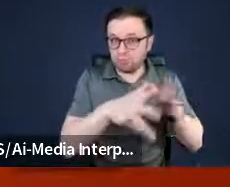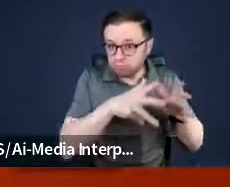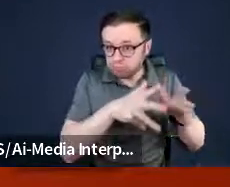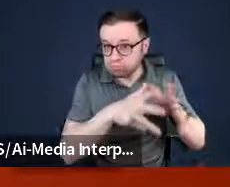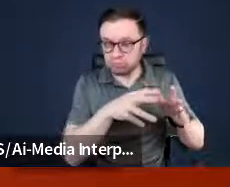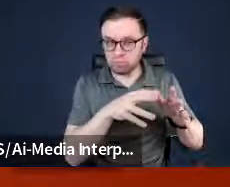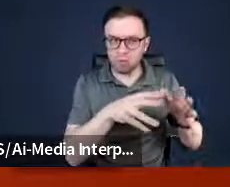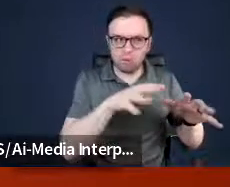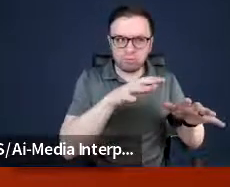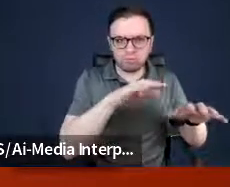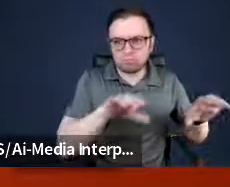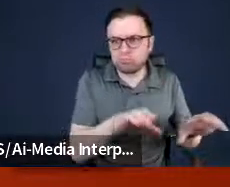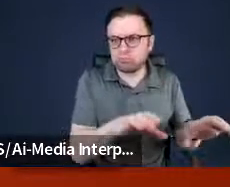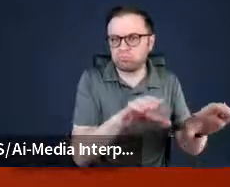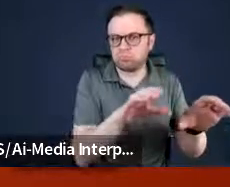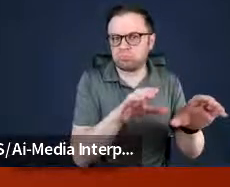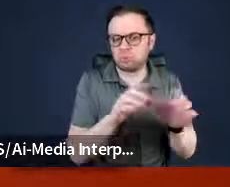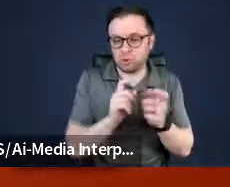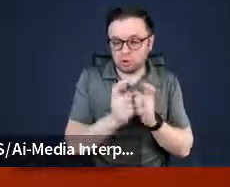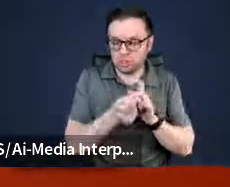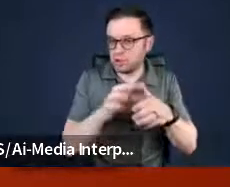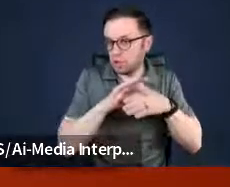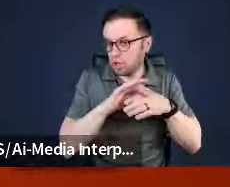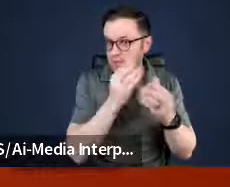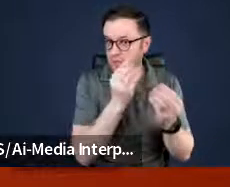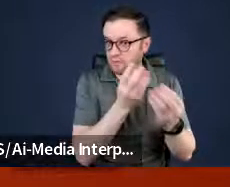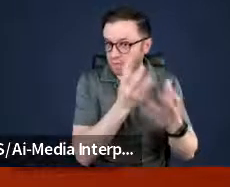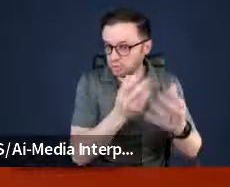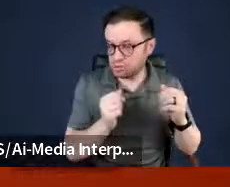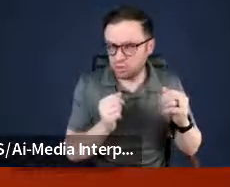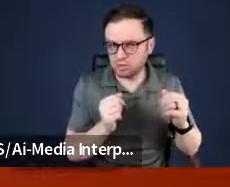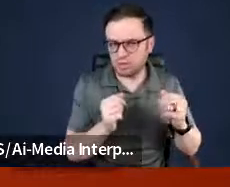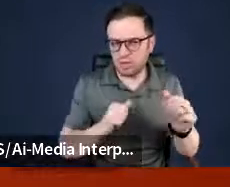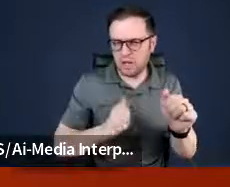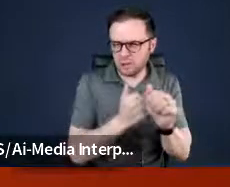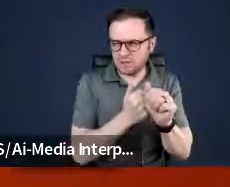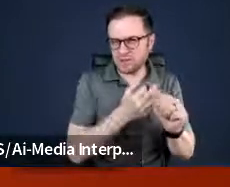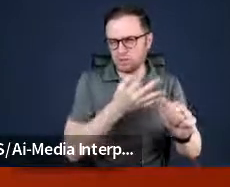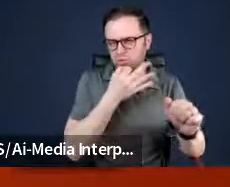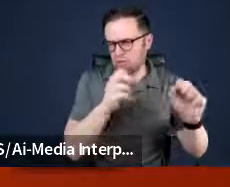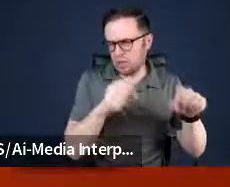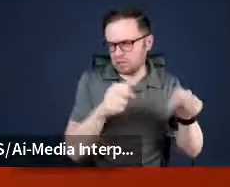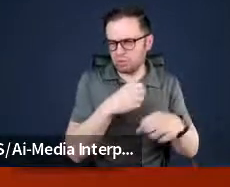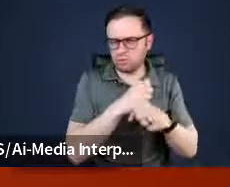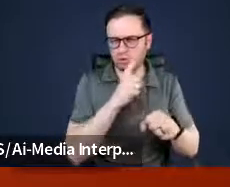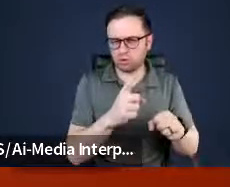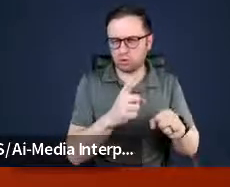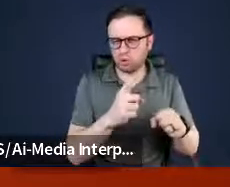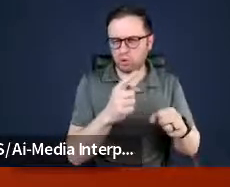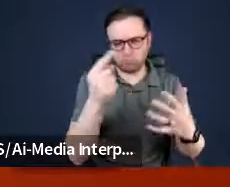we create an accessible IT solution, every time we interact with the solution and as content managers we change any content